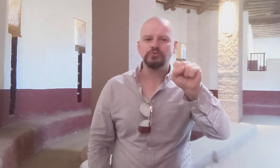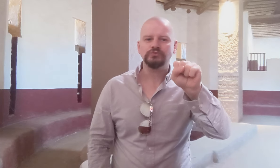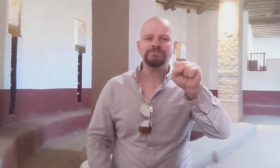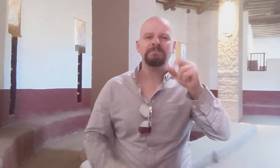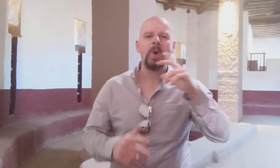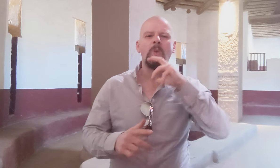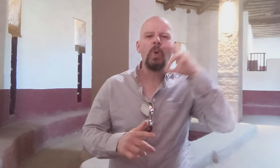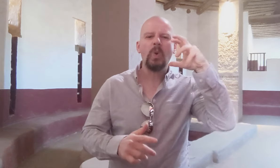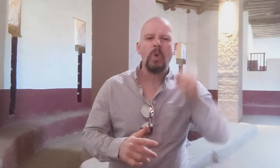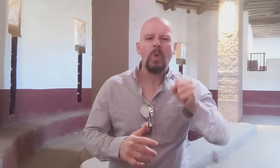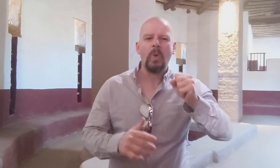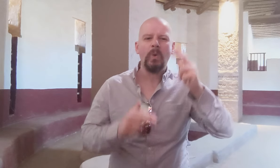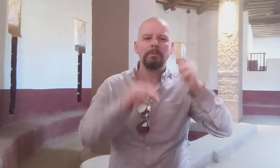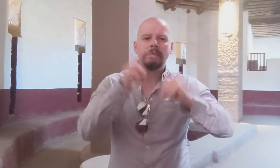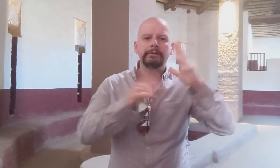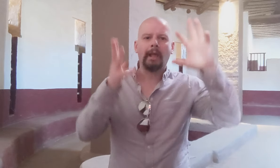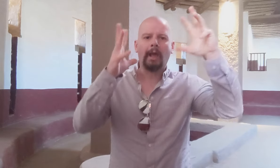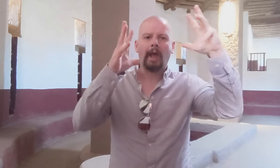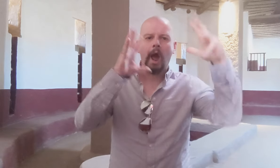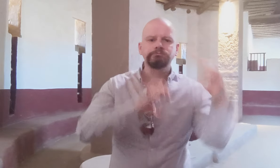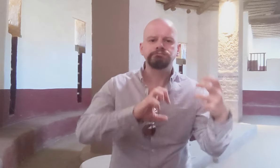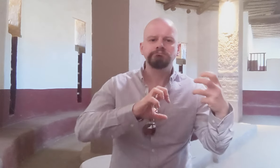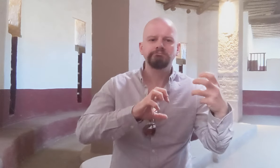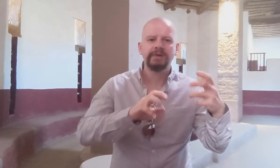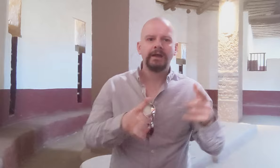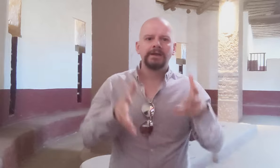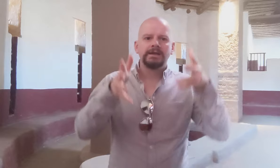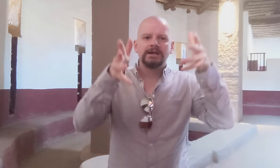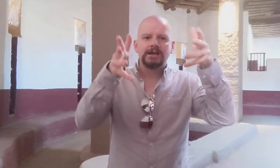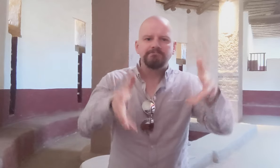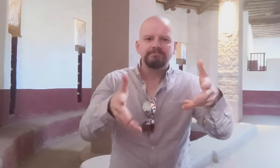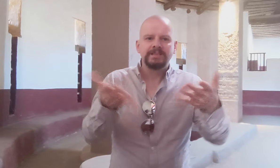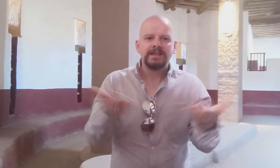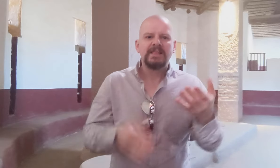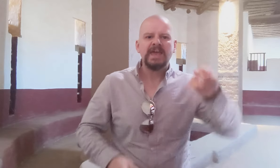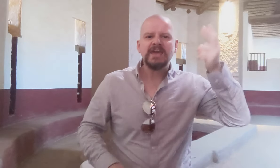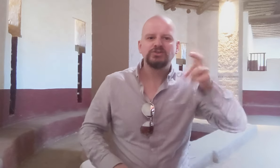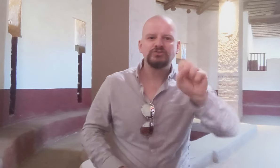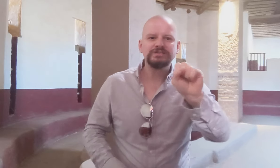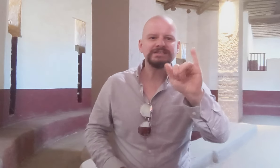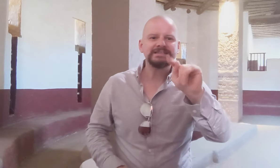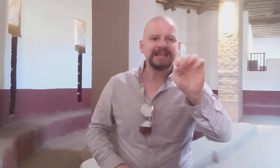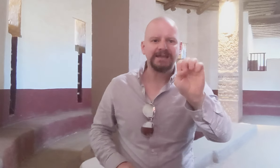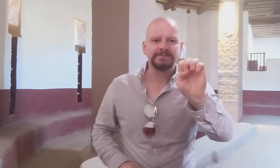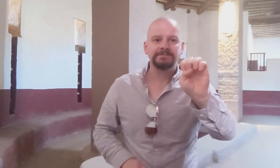Old and broken buildings have been left here and then national historic site